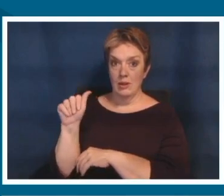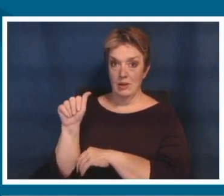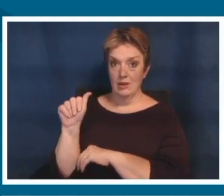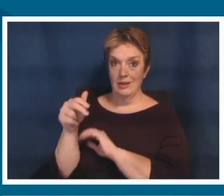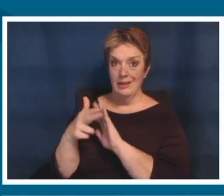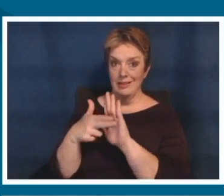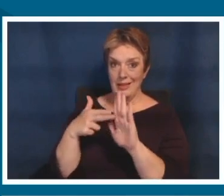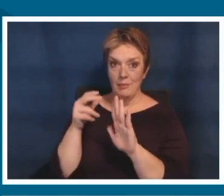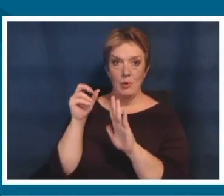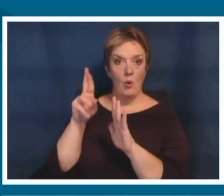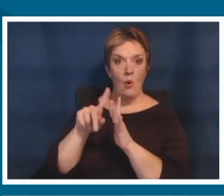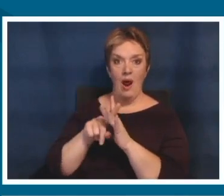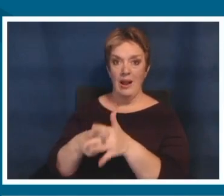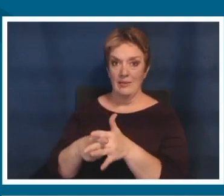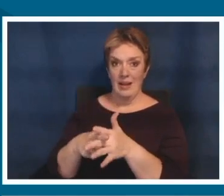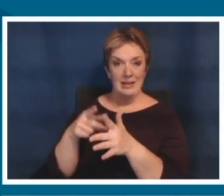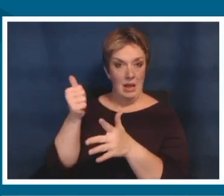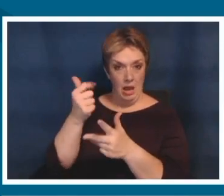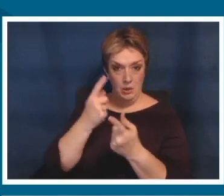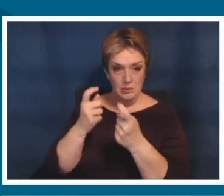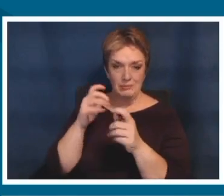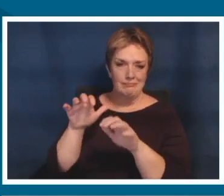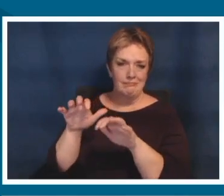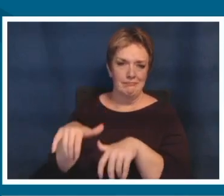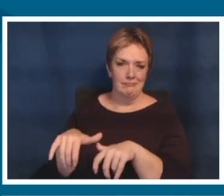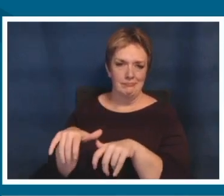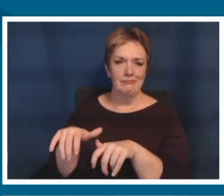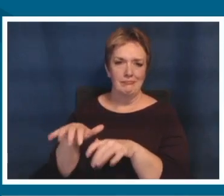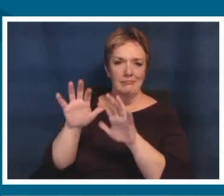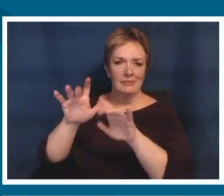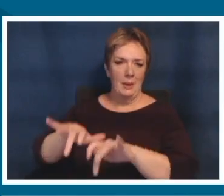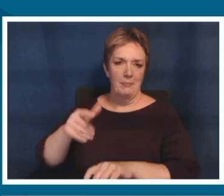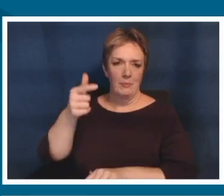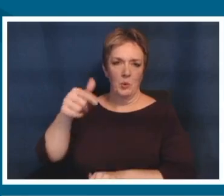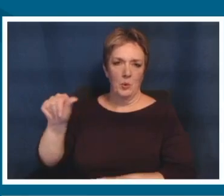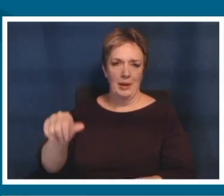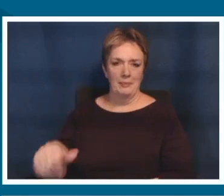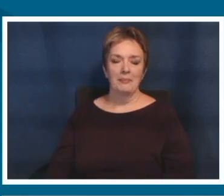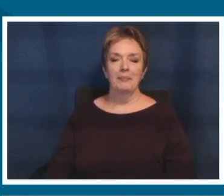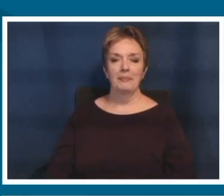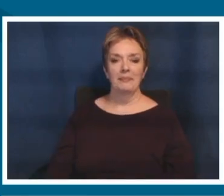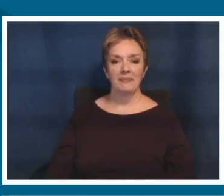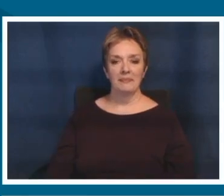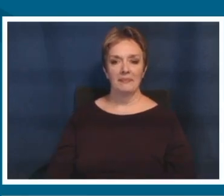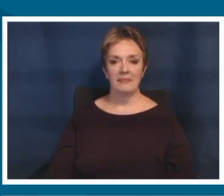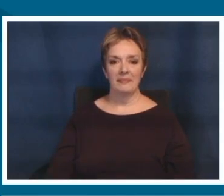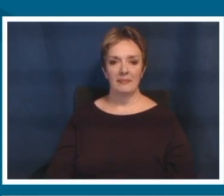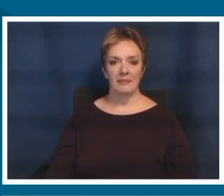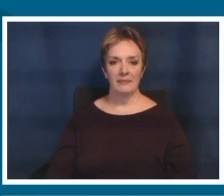just put them in the chat or not the chat but the q a all right next slide